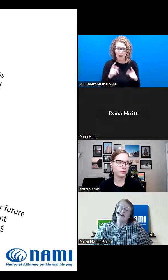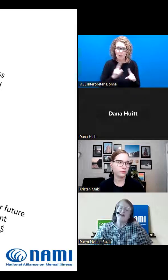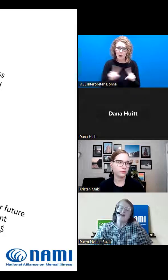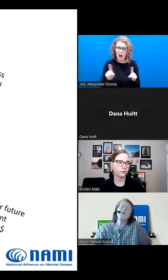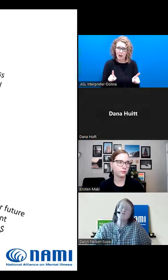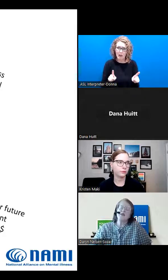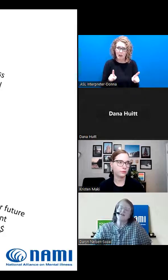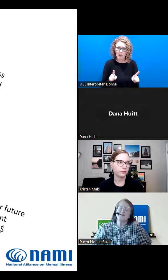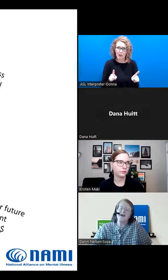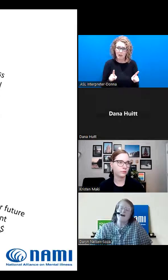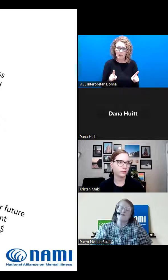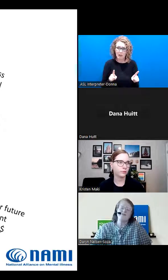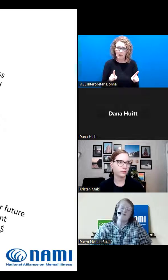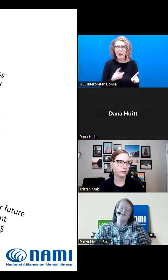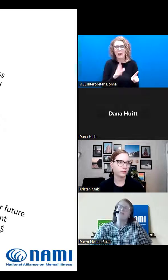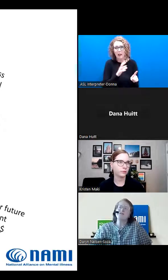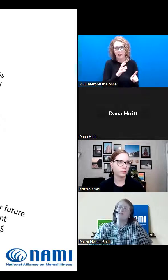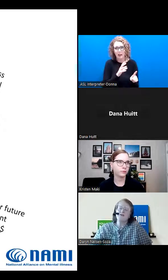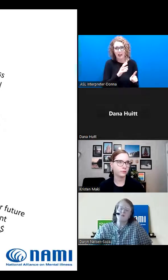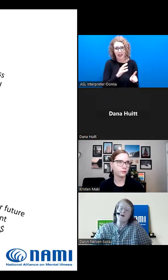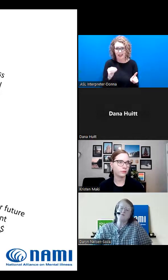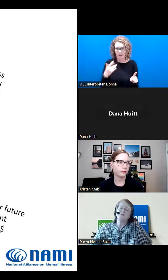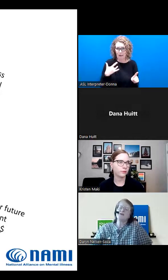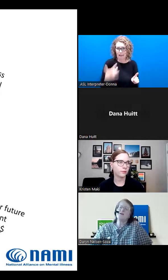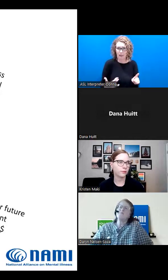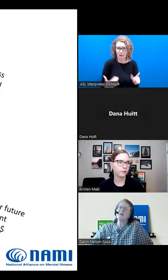. Next slide, please. So one of the ways that we can